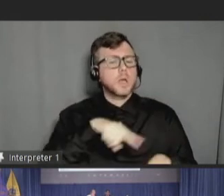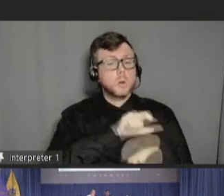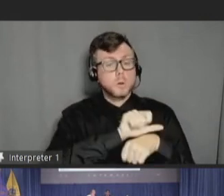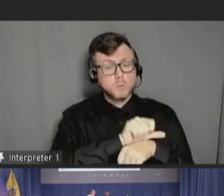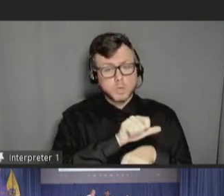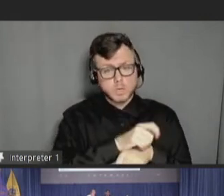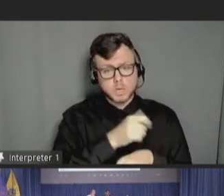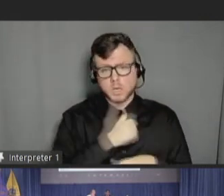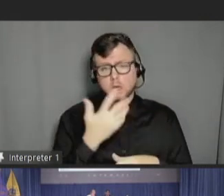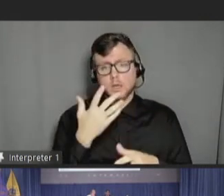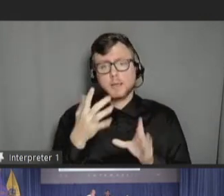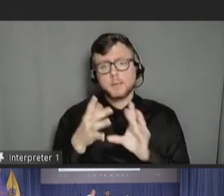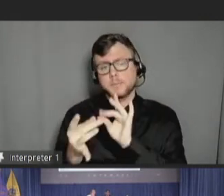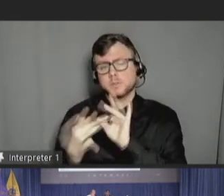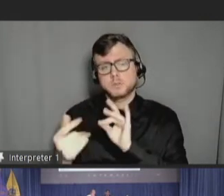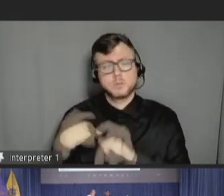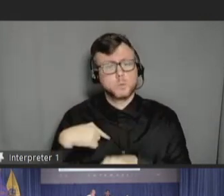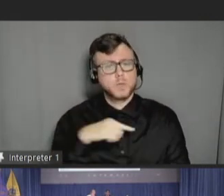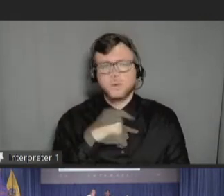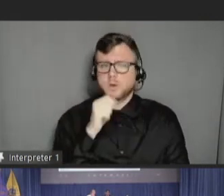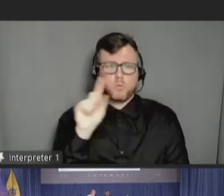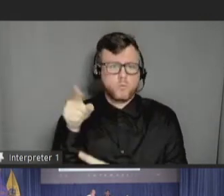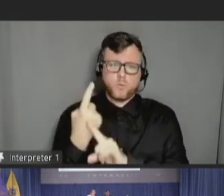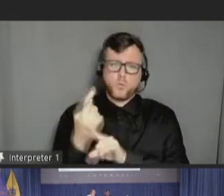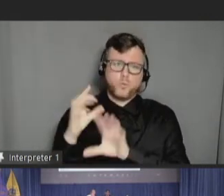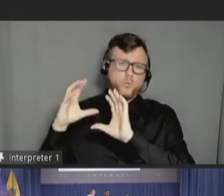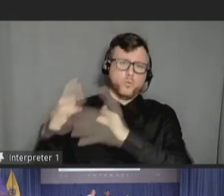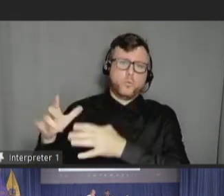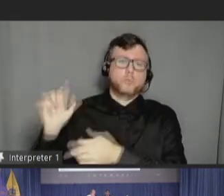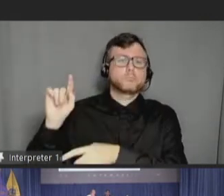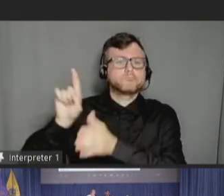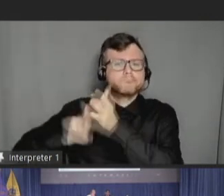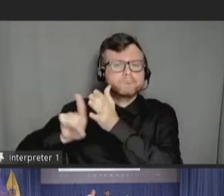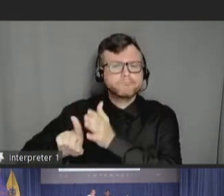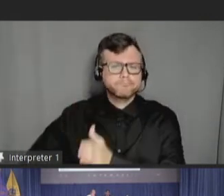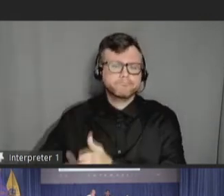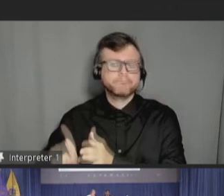I just want to mention that we are not the only group working on a syphilis -- on